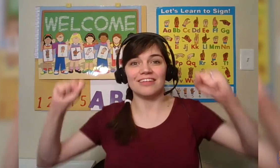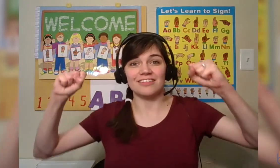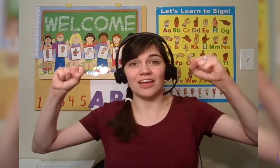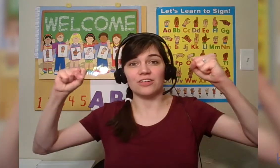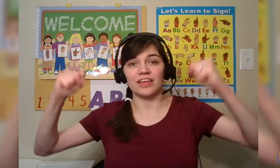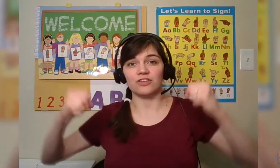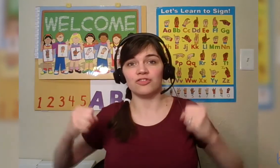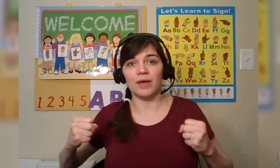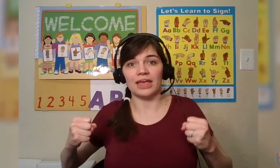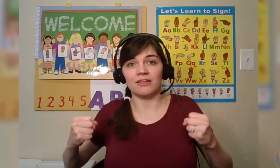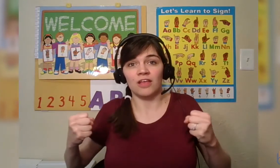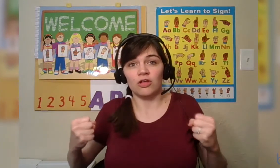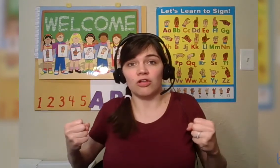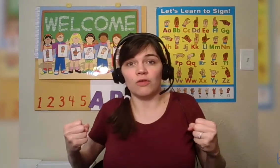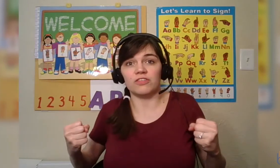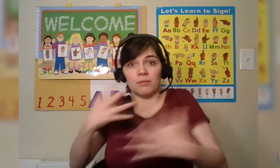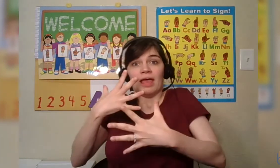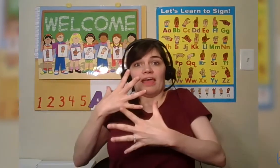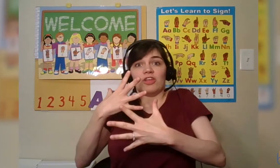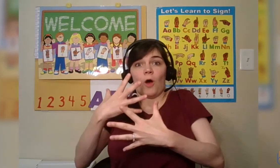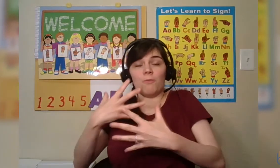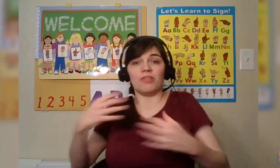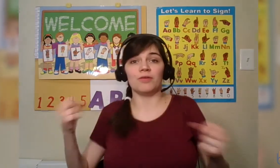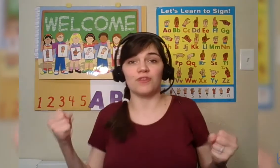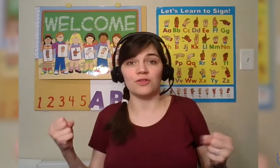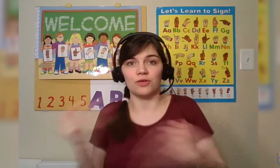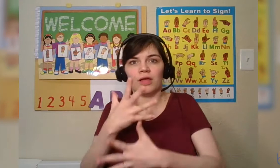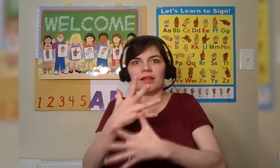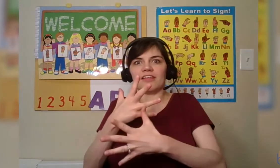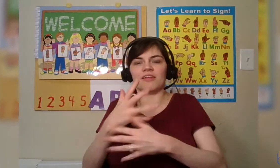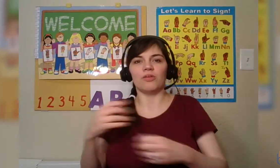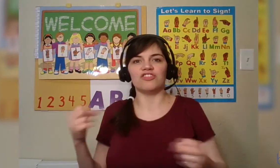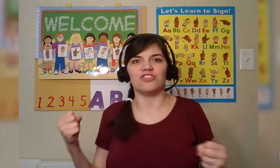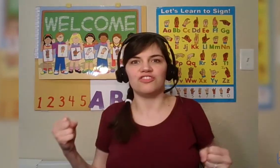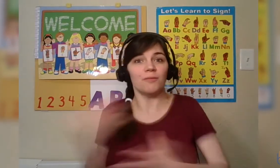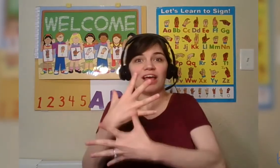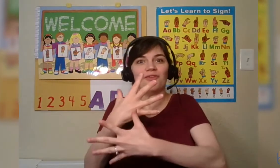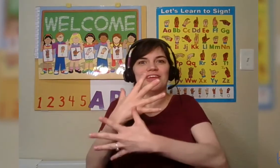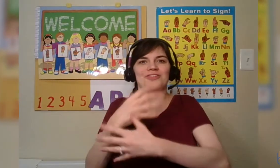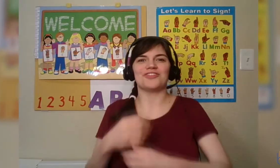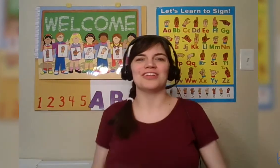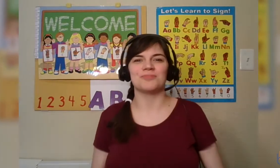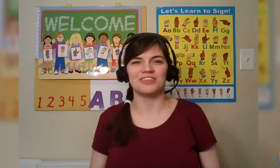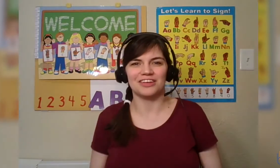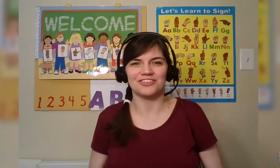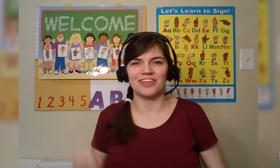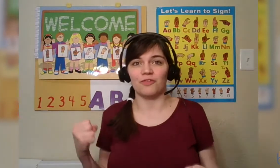"scared," take two hands, close them, and then open them in front of you like someone just jumped out and you're trying to protect yourself.